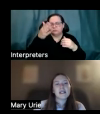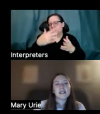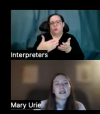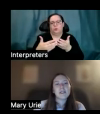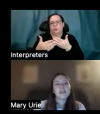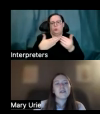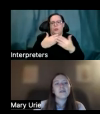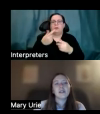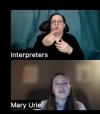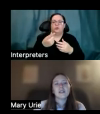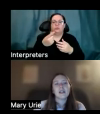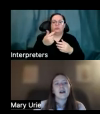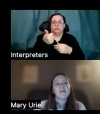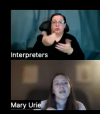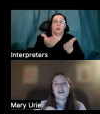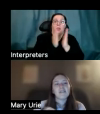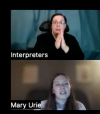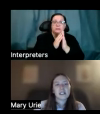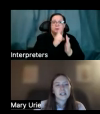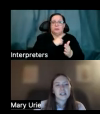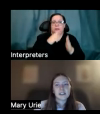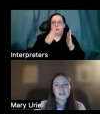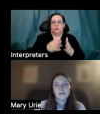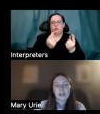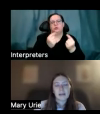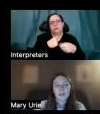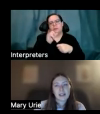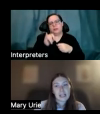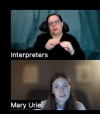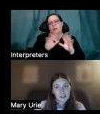asking them to do, make that very clear. By the end of your